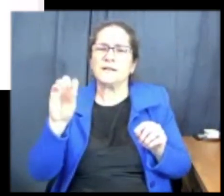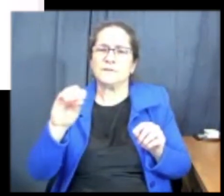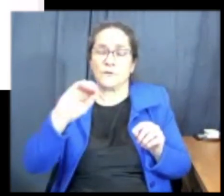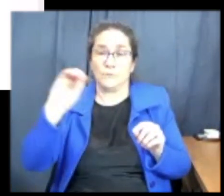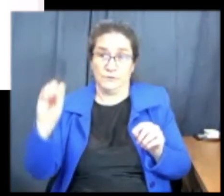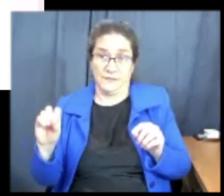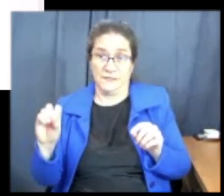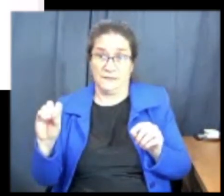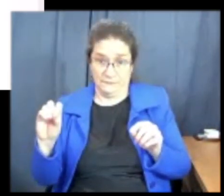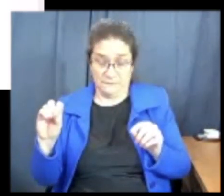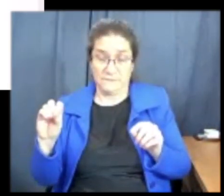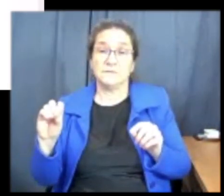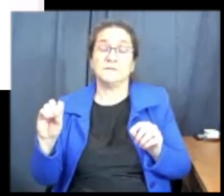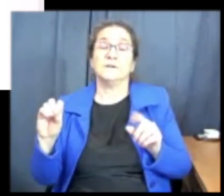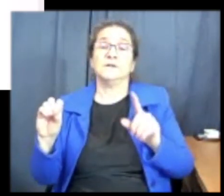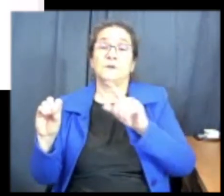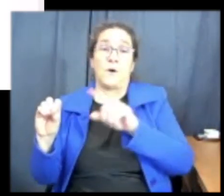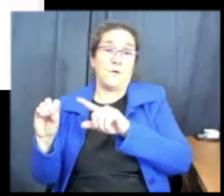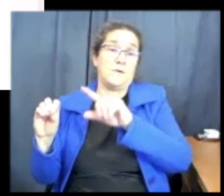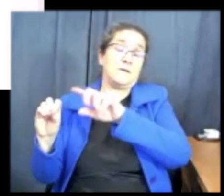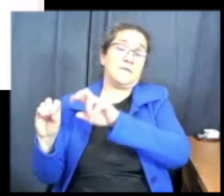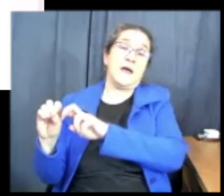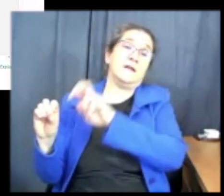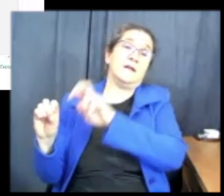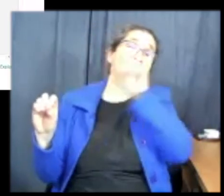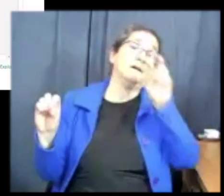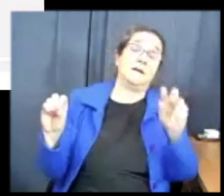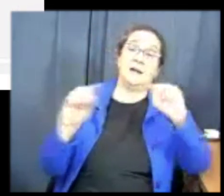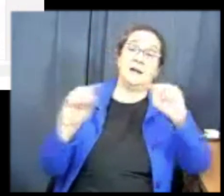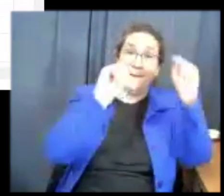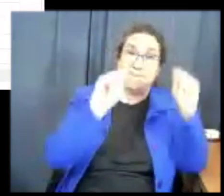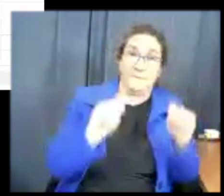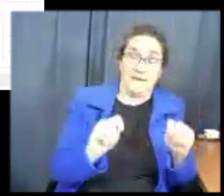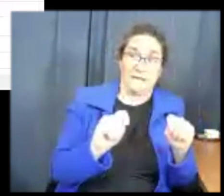So when we go to our template we would fill in nine 1.30%